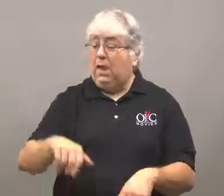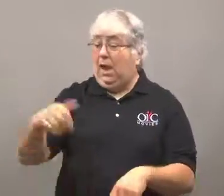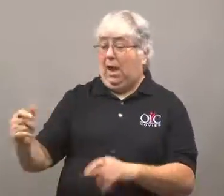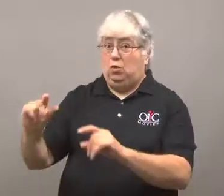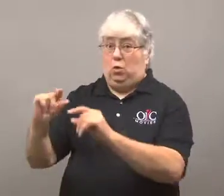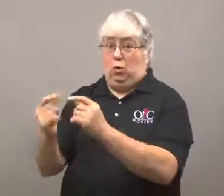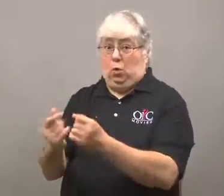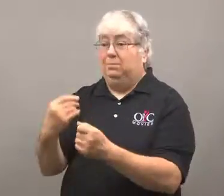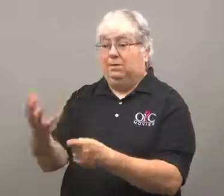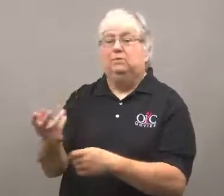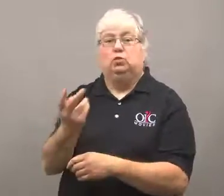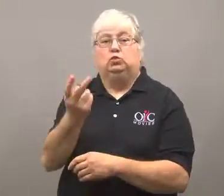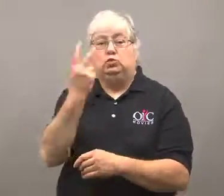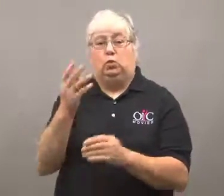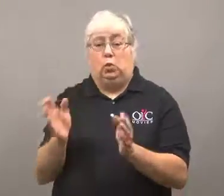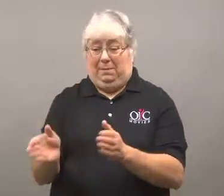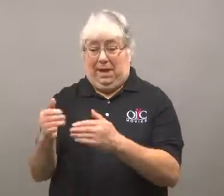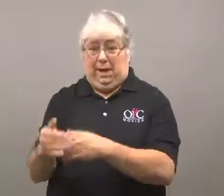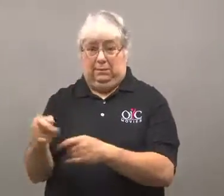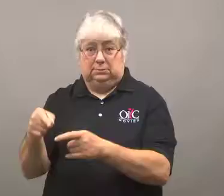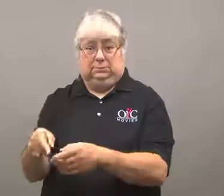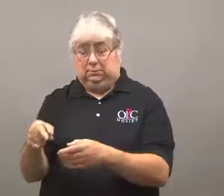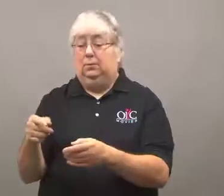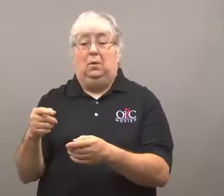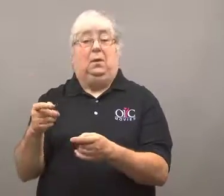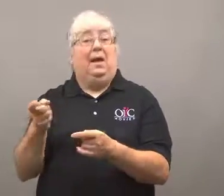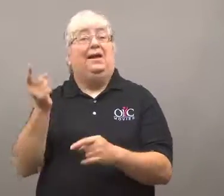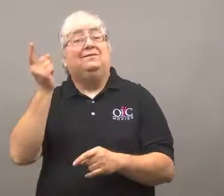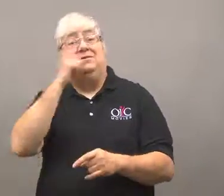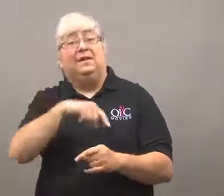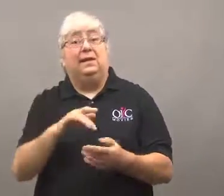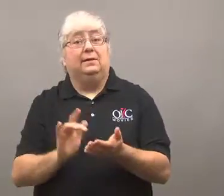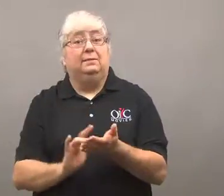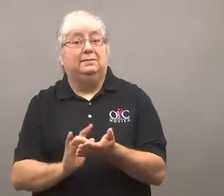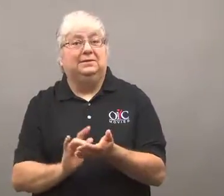The third group was given two boxes of a placebo (not real medication).